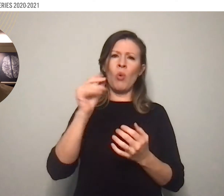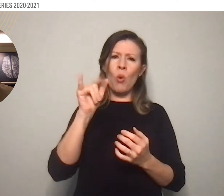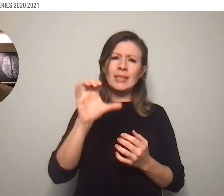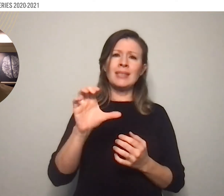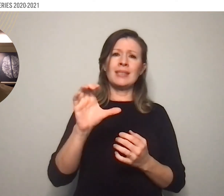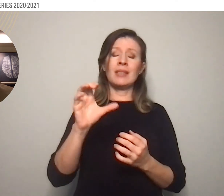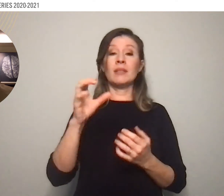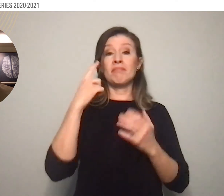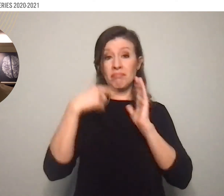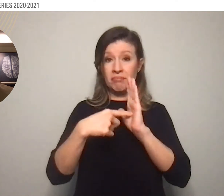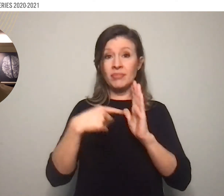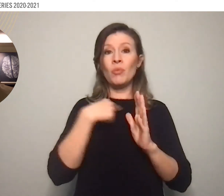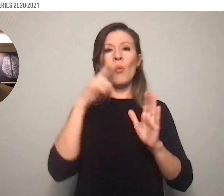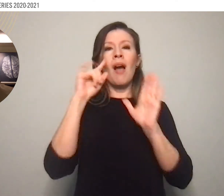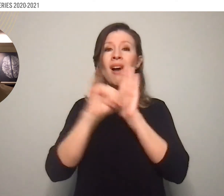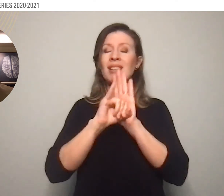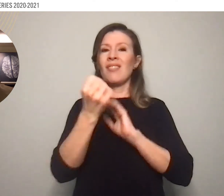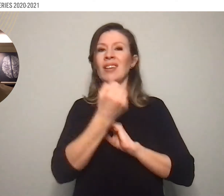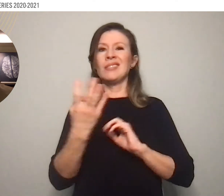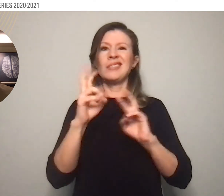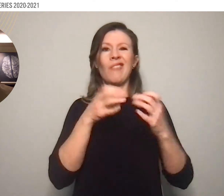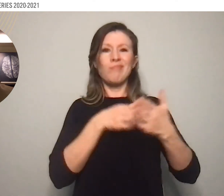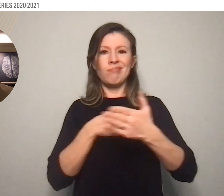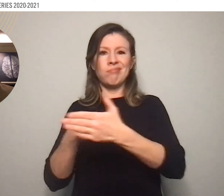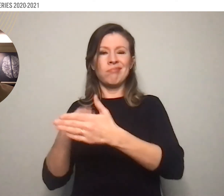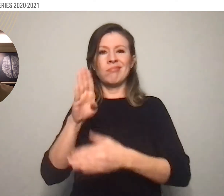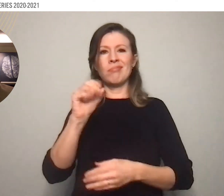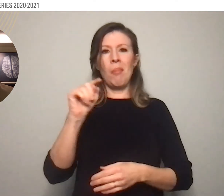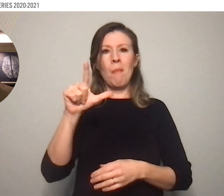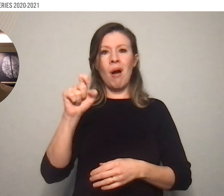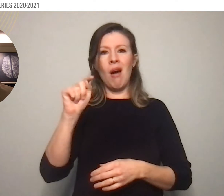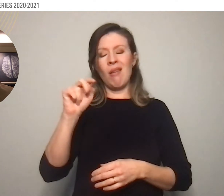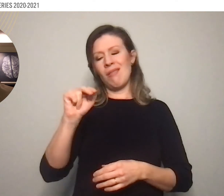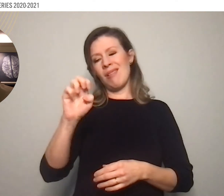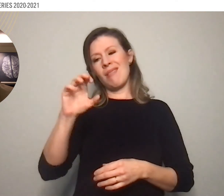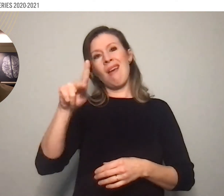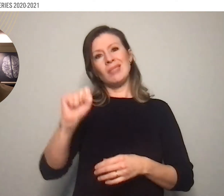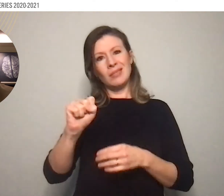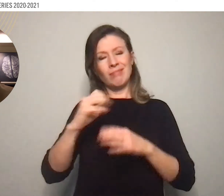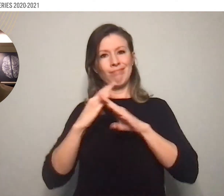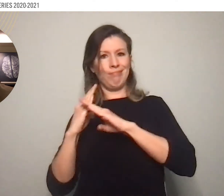We've identified what we've called several bottlenecks to progress and have been pursuing